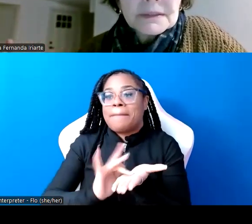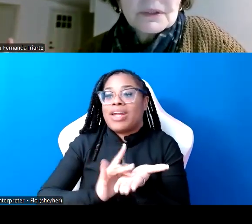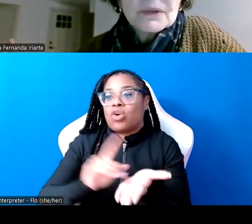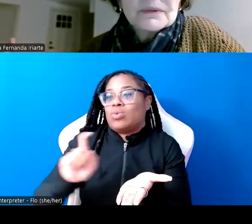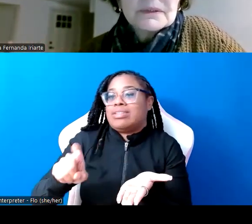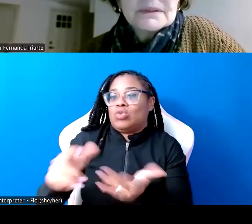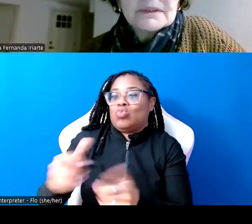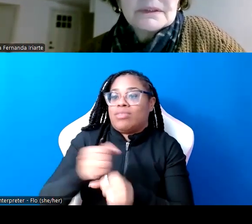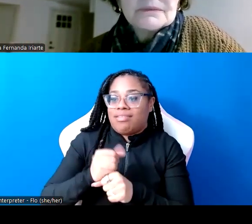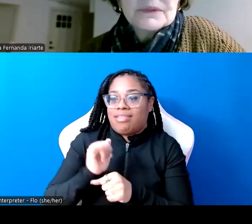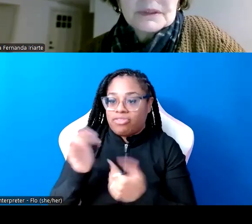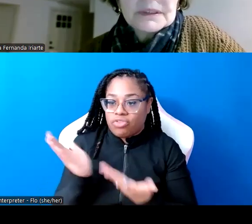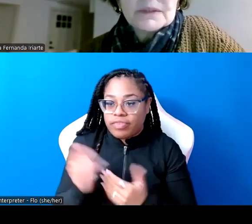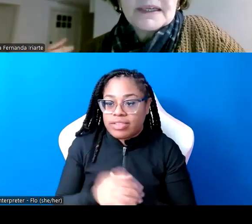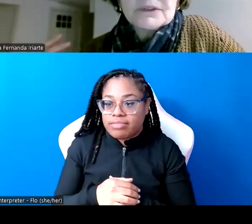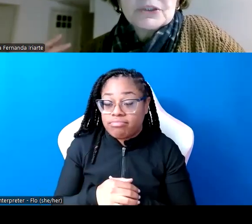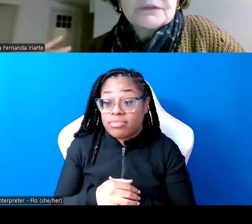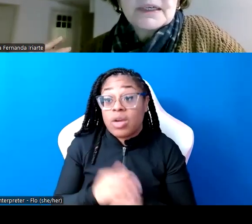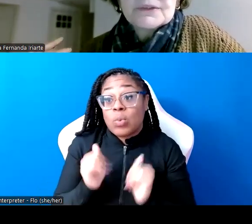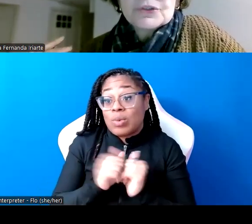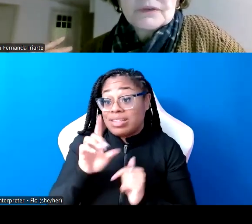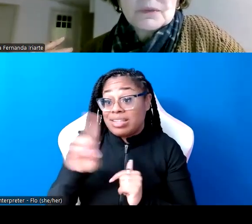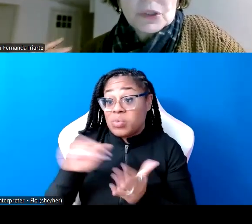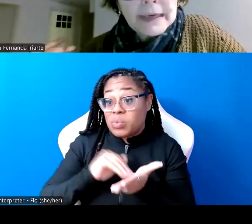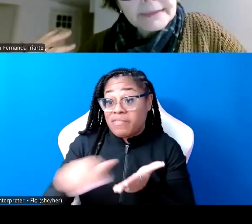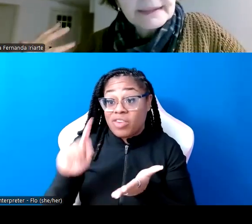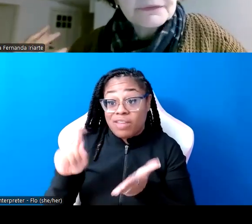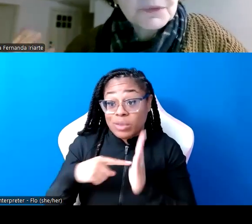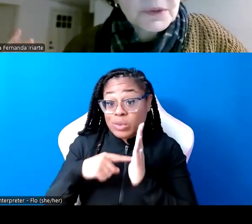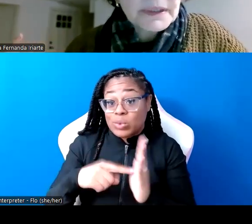So with the DD waiver, you've got to show that what you're asking for